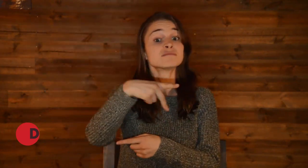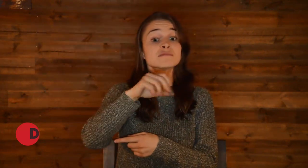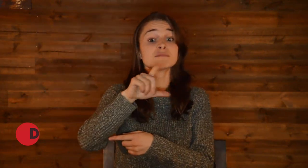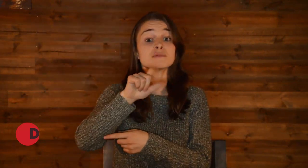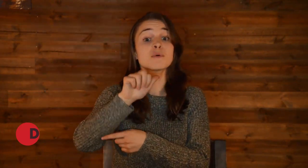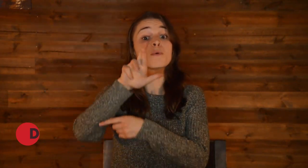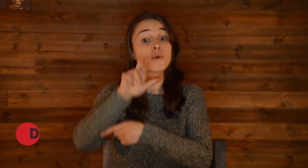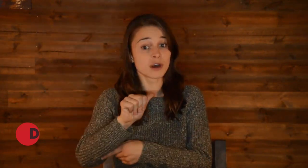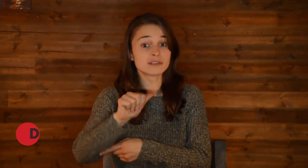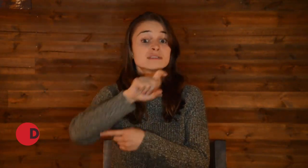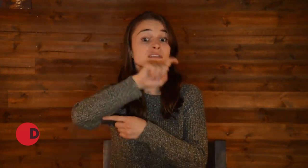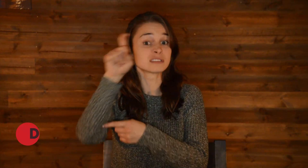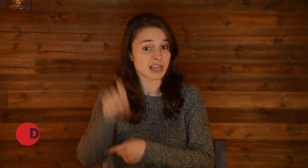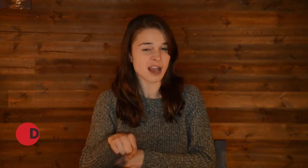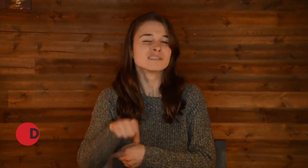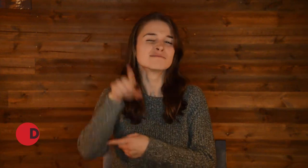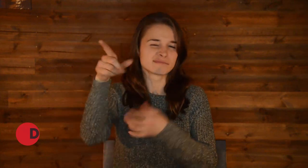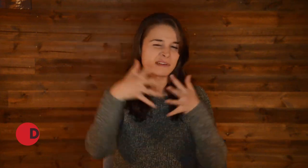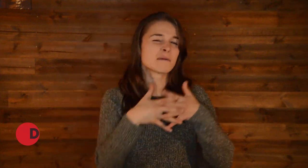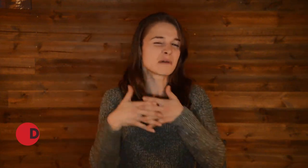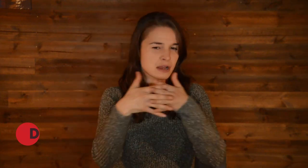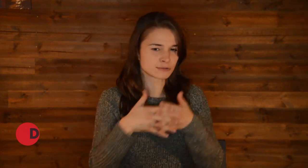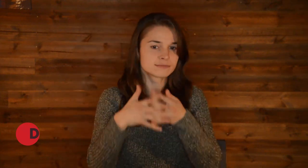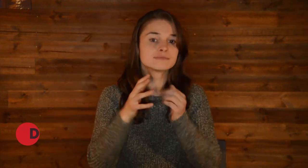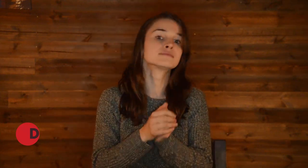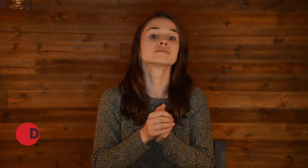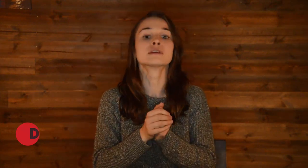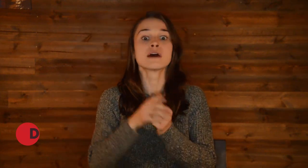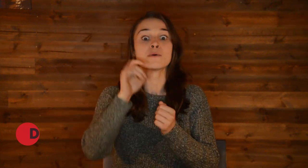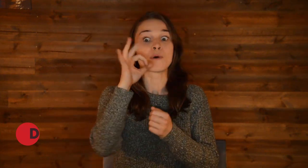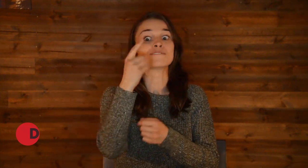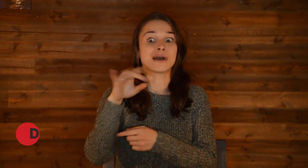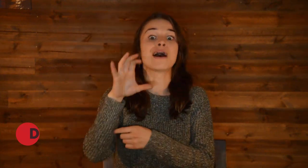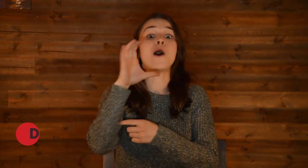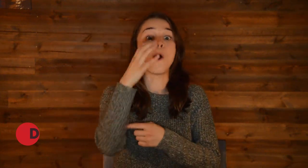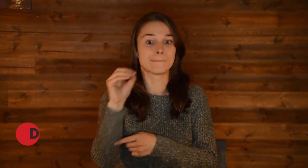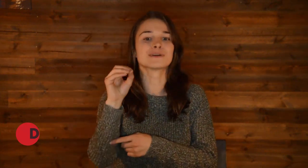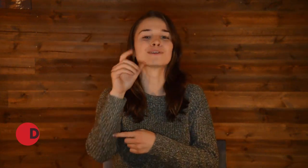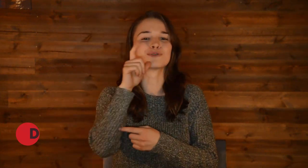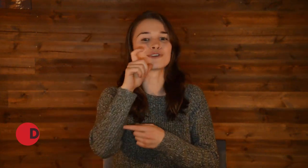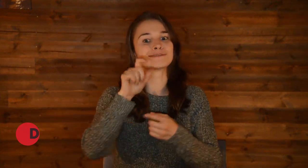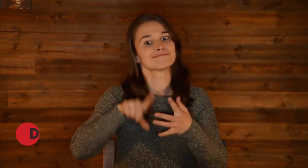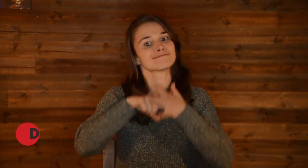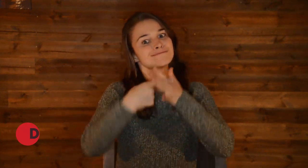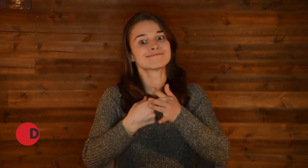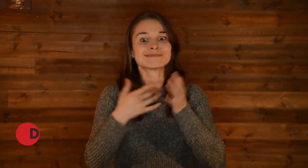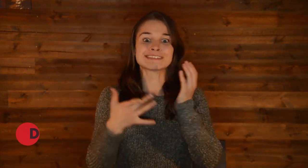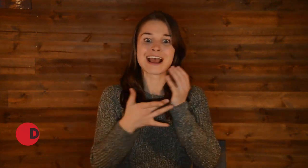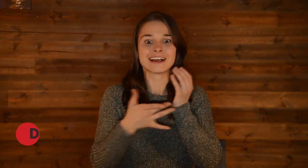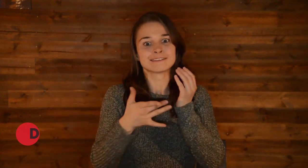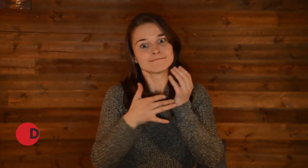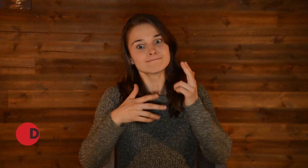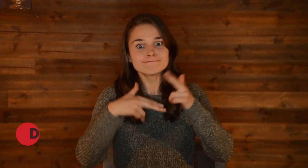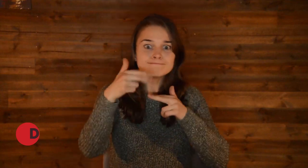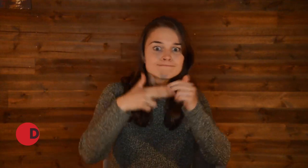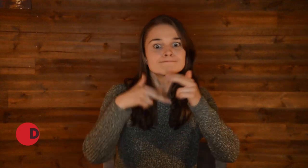Polara in Texas, US is one of the companies pioneering in accessible